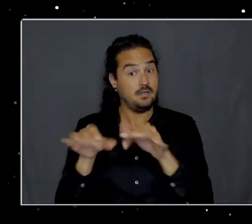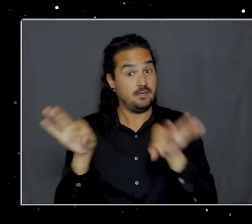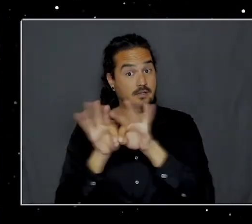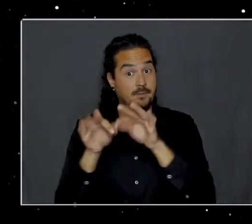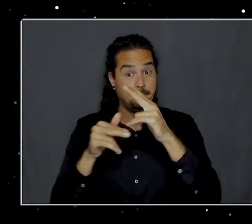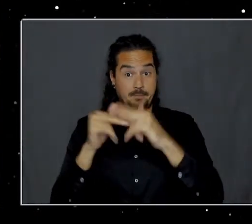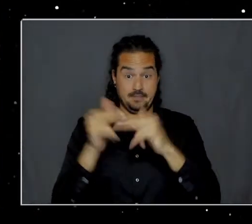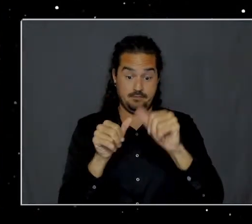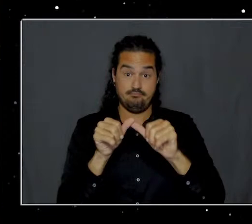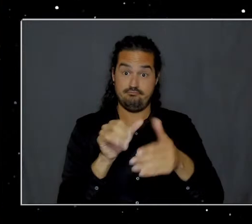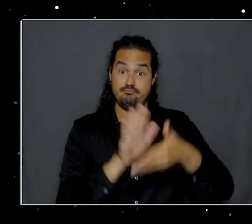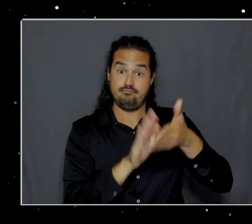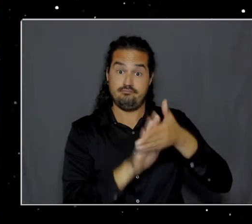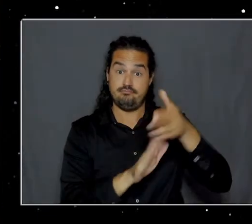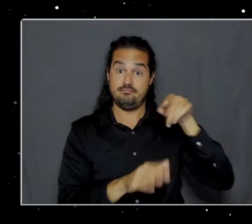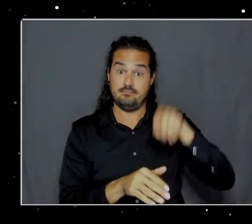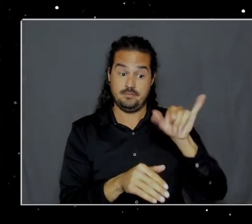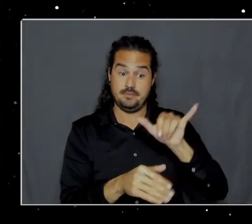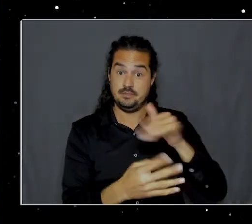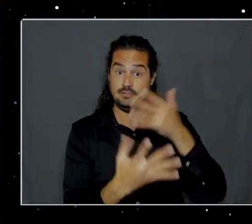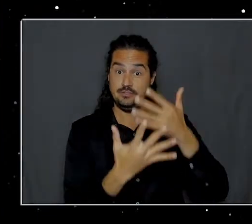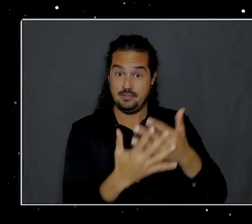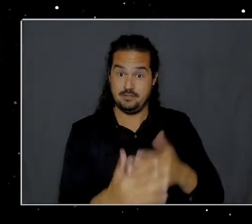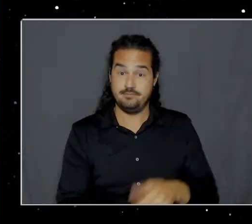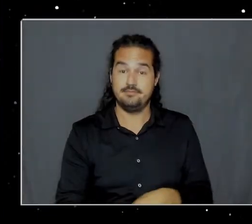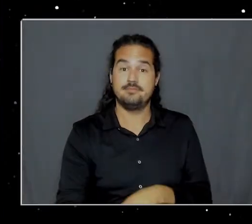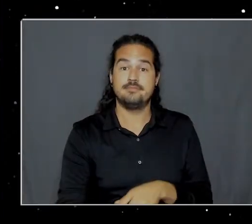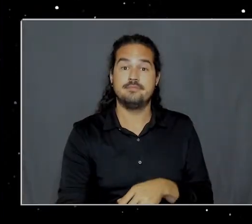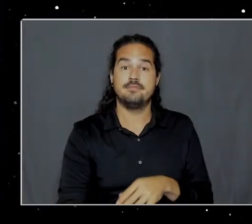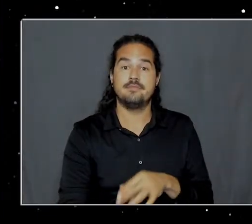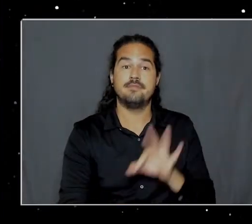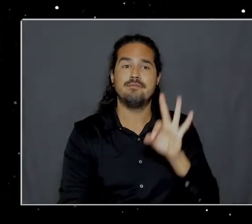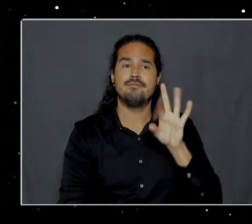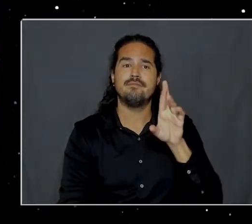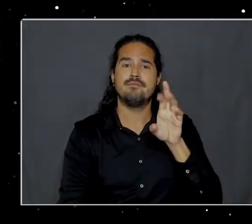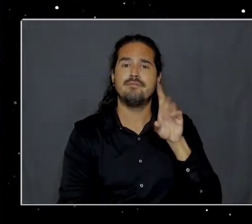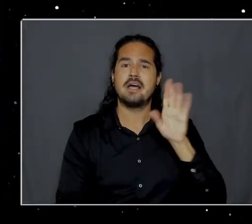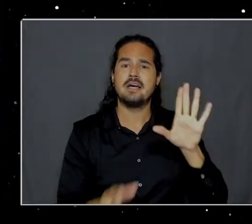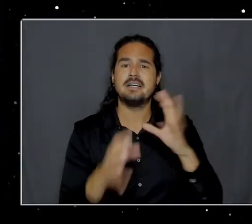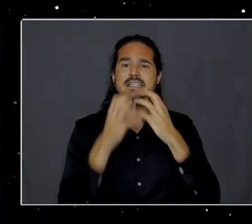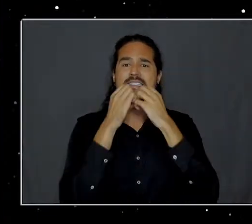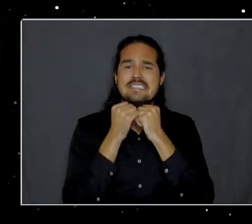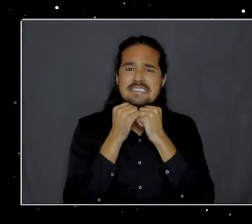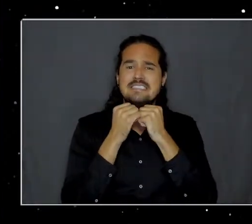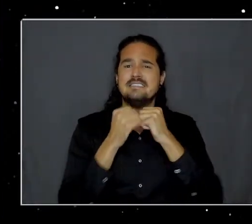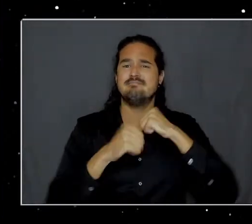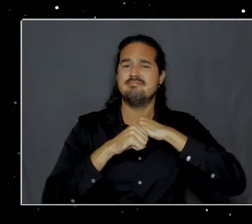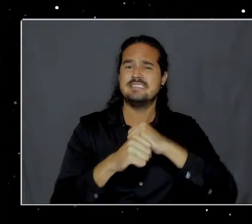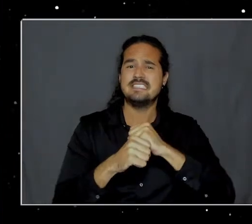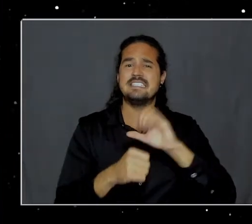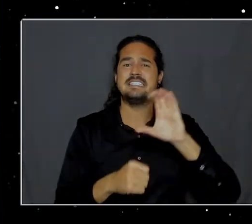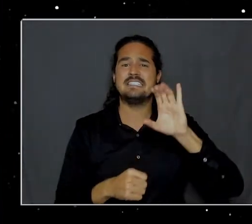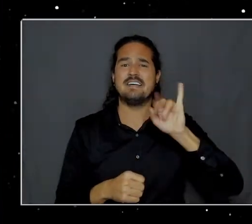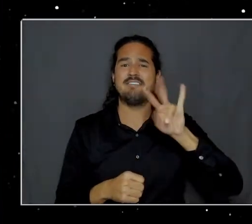FOR AS LONG AS THE KING COUNTY CORRECTIONAL FACILITY, THAT BUILDING, WAS USED AS A JAIL. JOHN MIDGLEY: HIS LOVE OF CIVIL LIBERTIES, HIS LOVE OF MAKING SURE THAT WE ARE